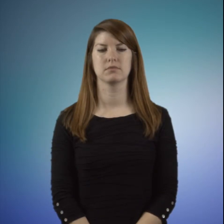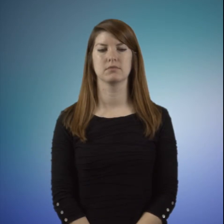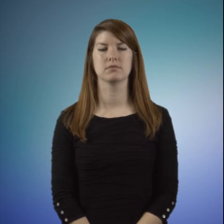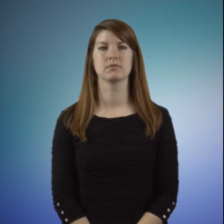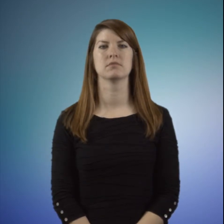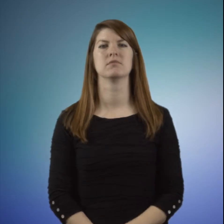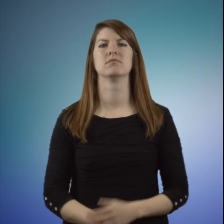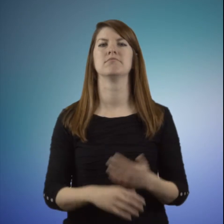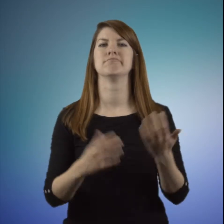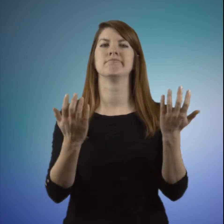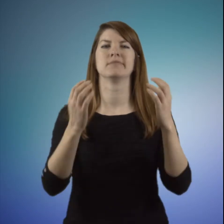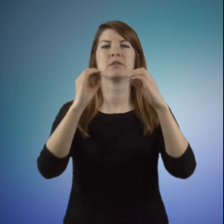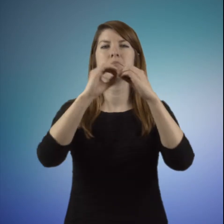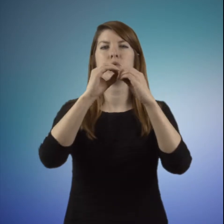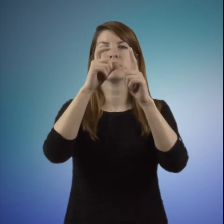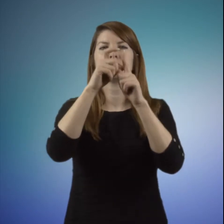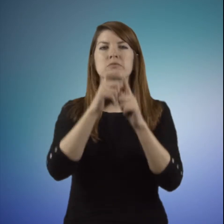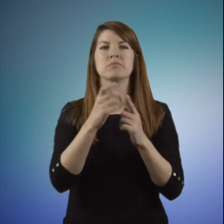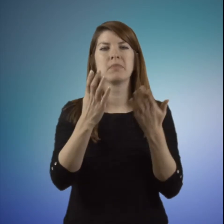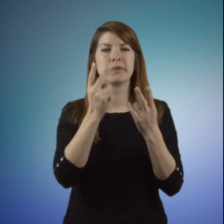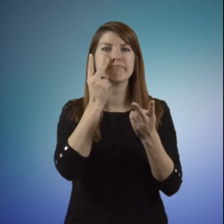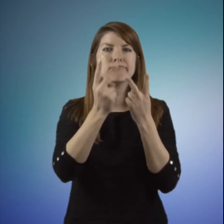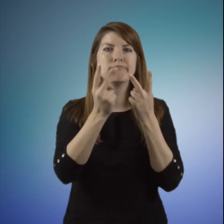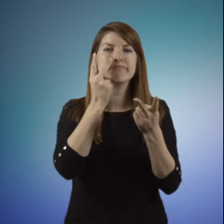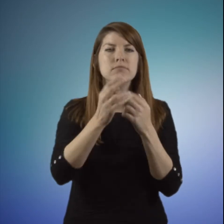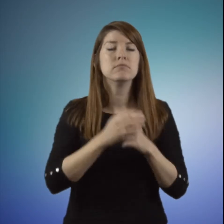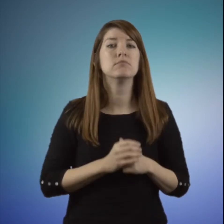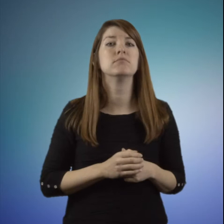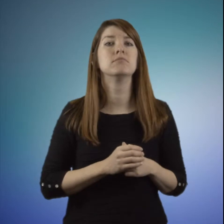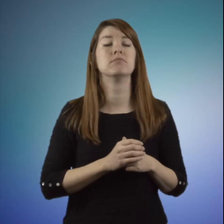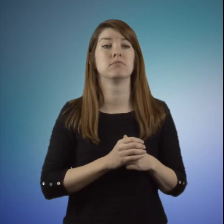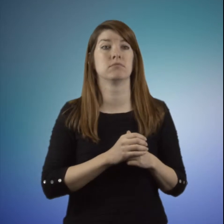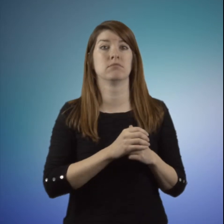Some more terms that you may encounter. The first is raw score.